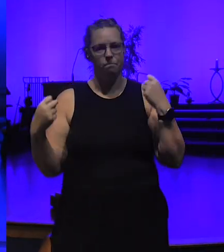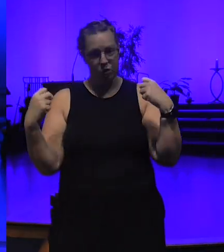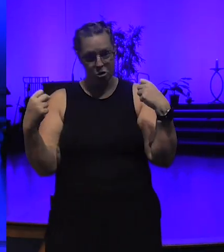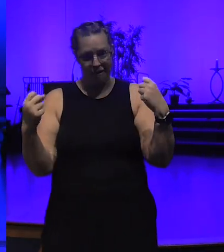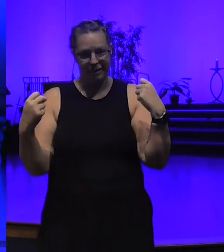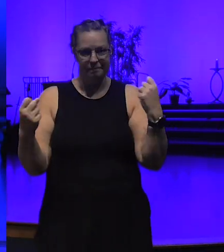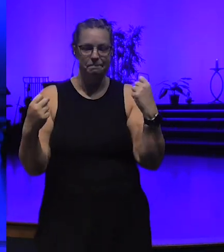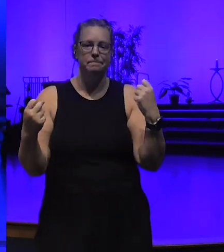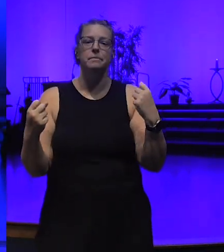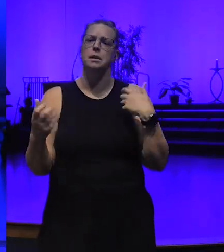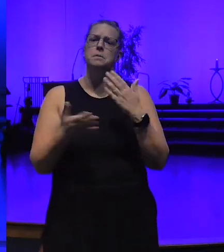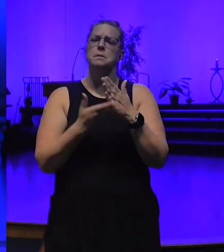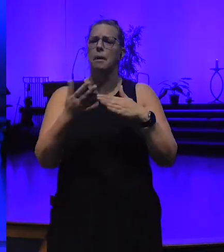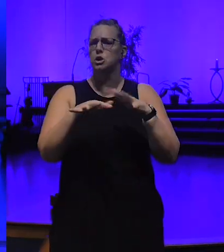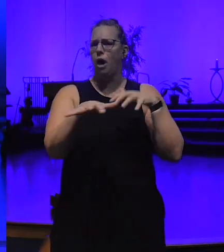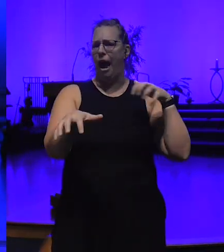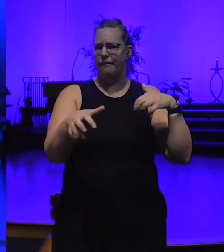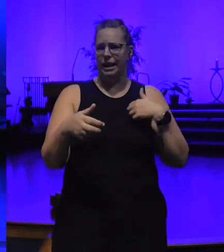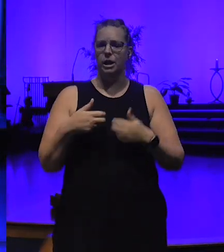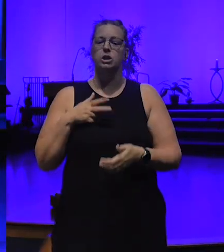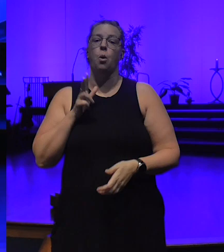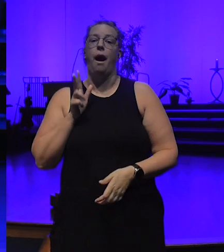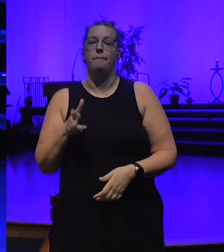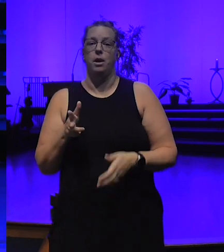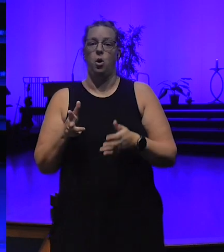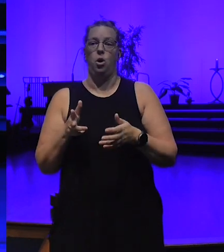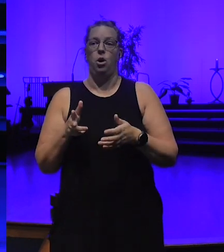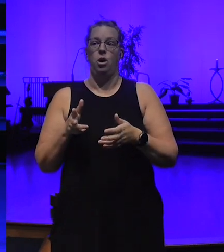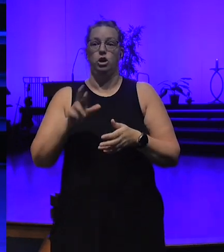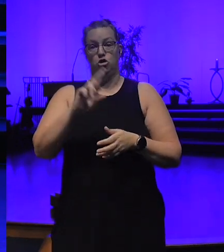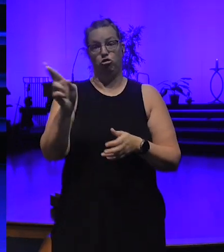there's some traffic and I'm waiting to make a right turn there's a lot of cars in front of me